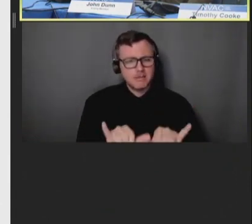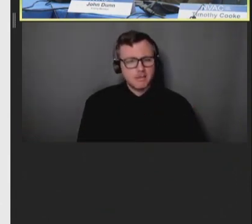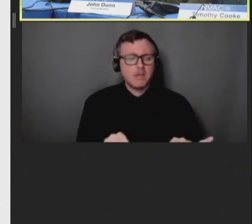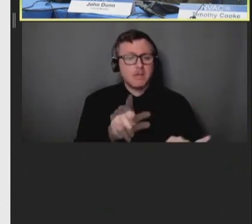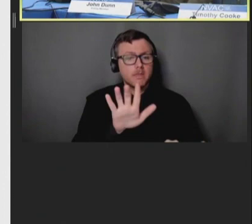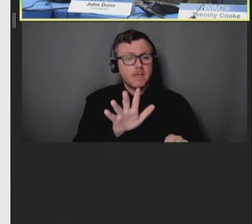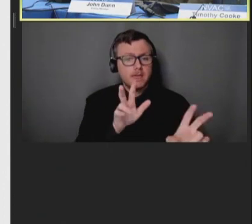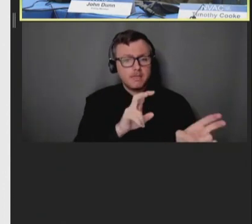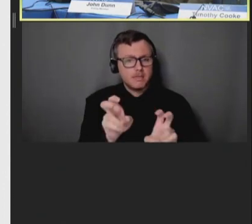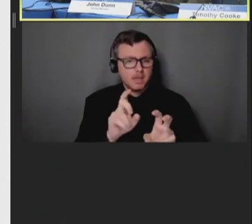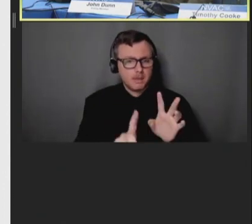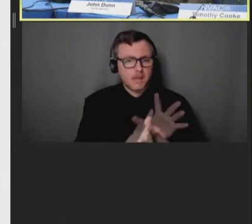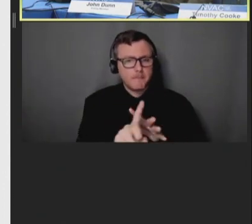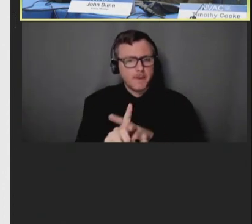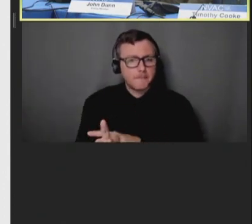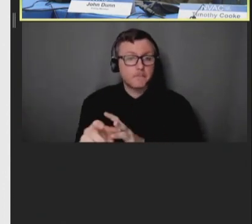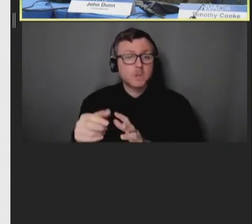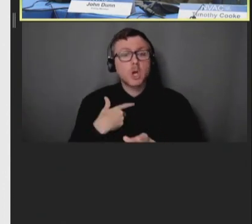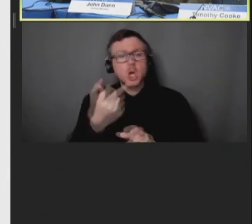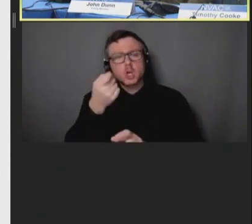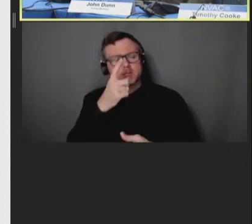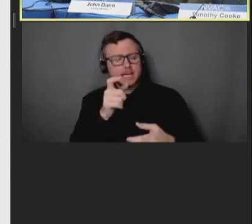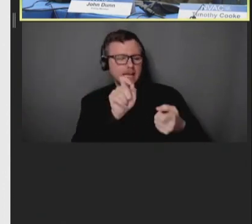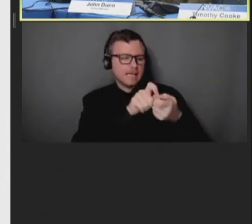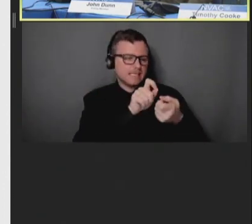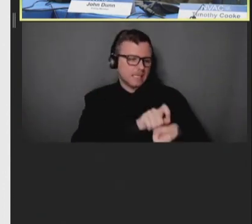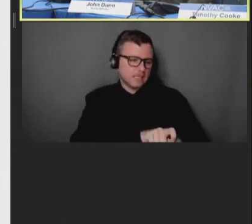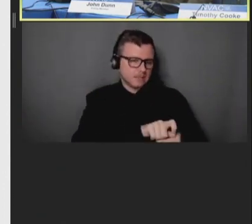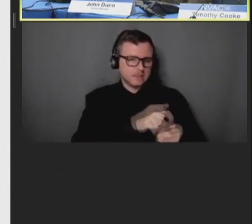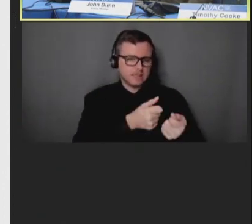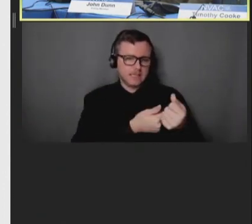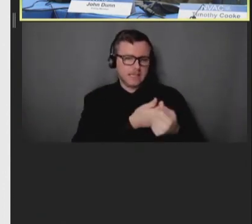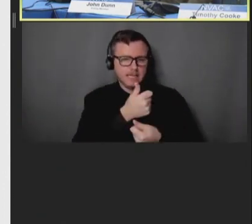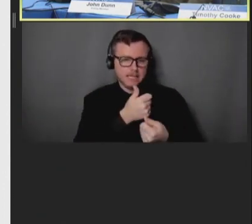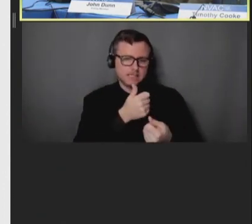came up, although the details in every single case were really, really different.